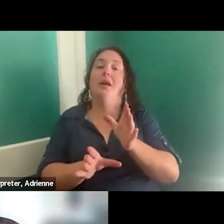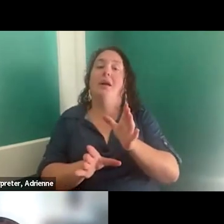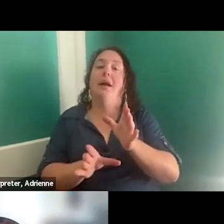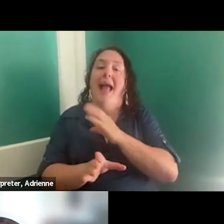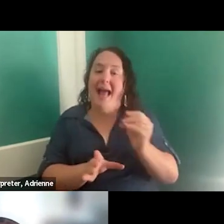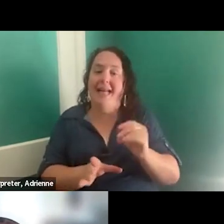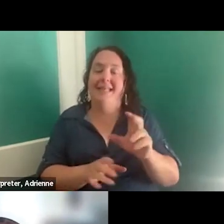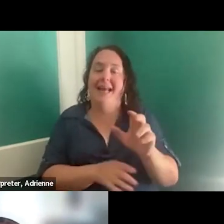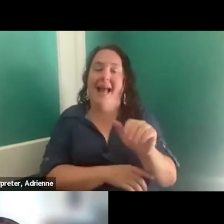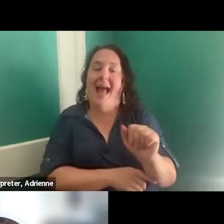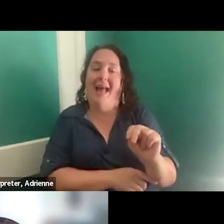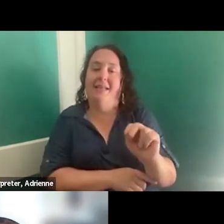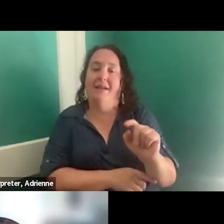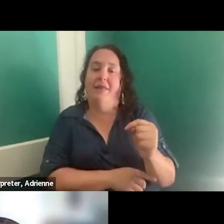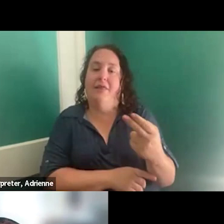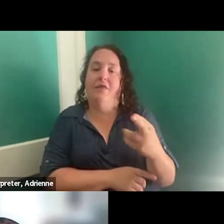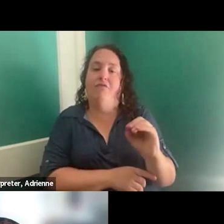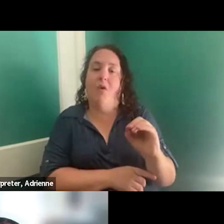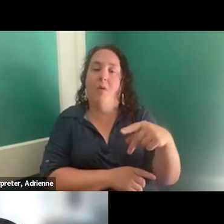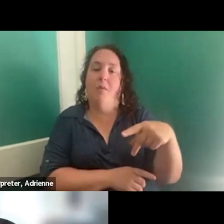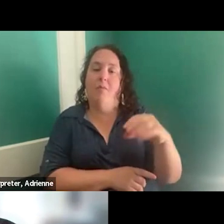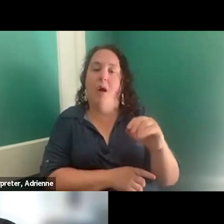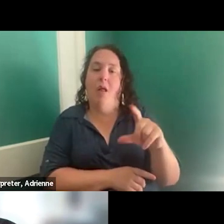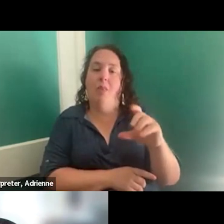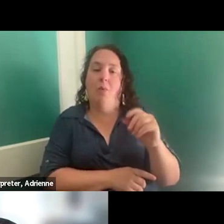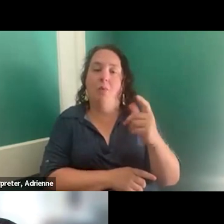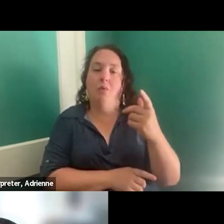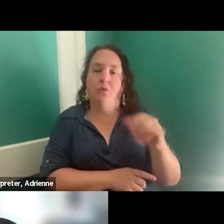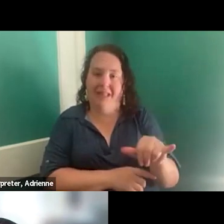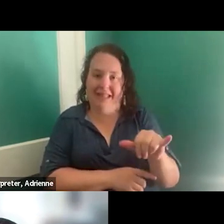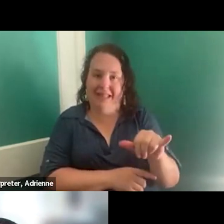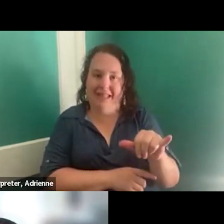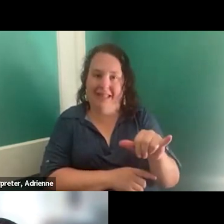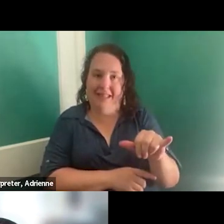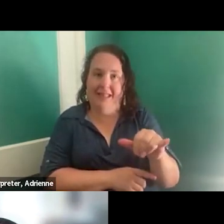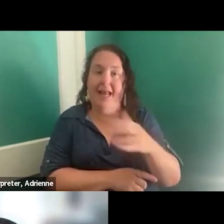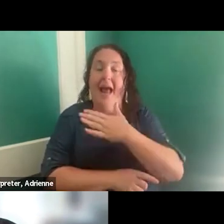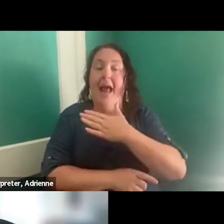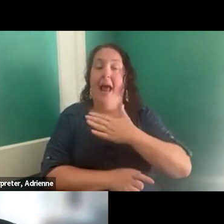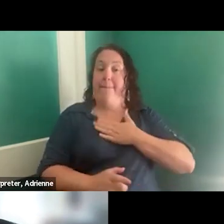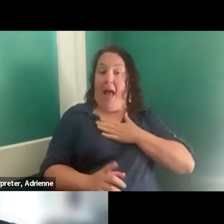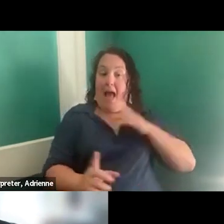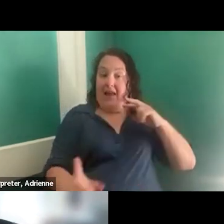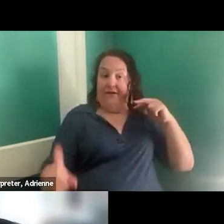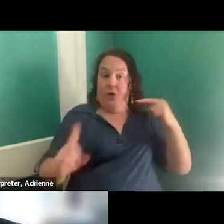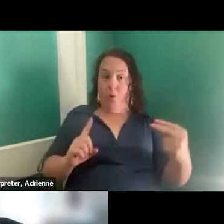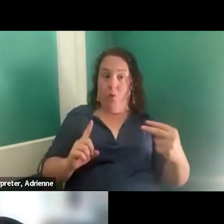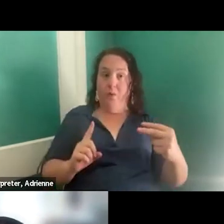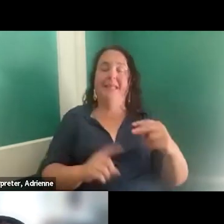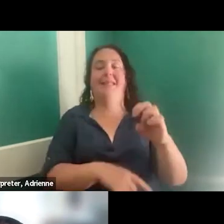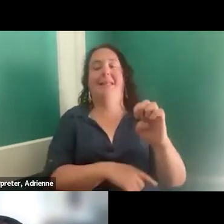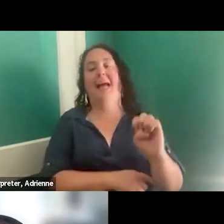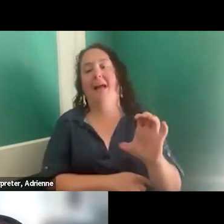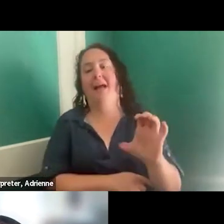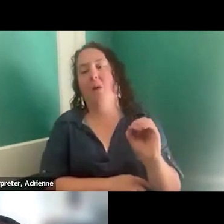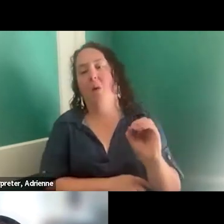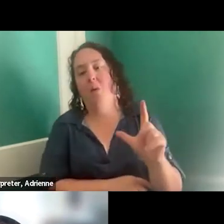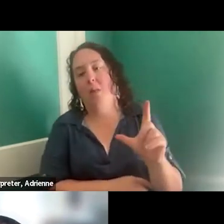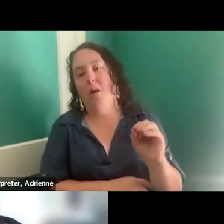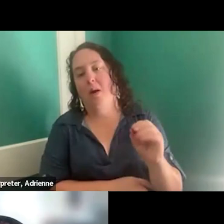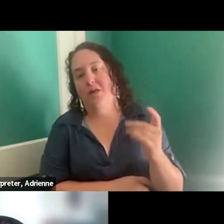And I take an ecological view.